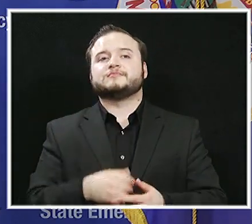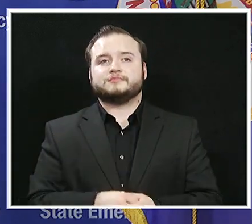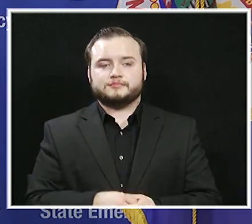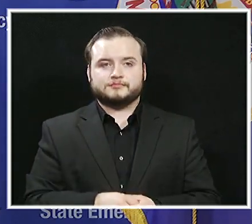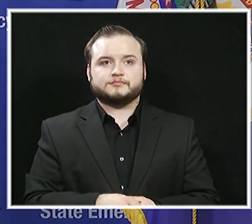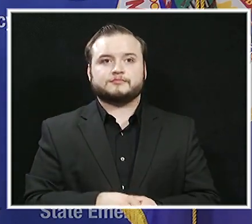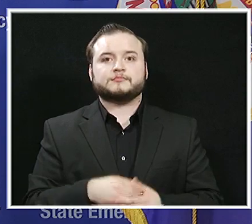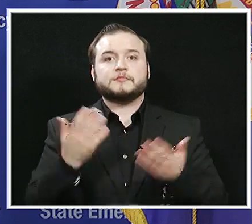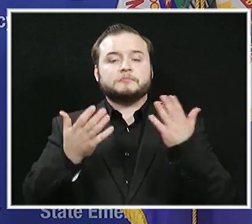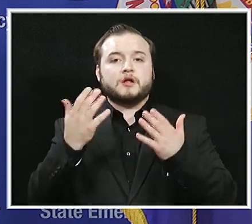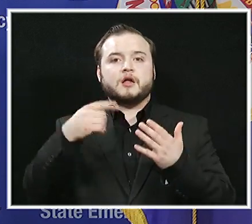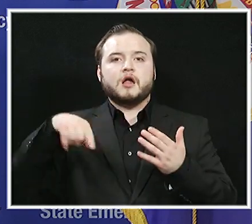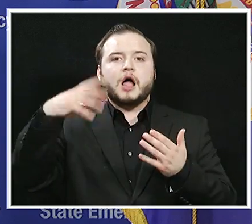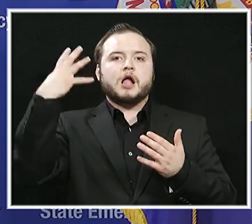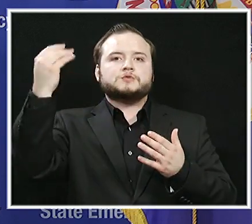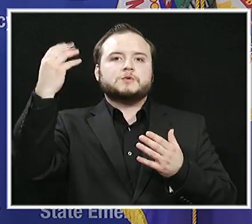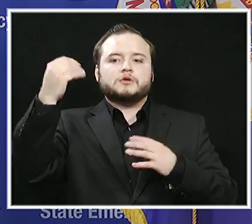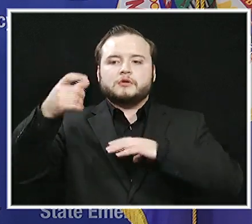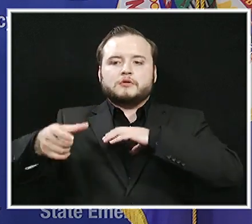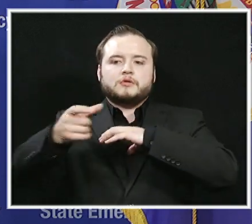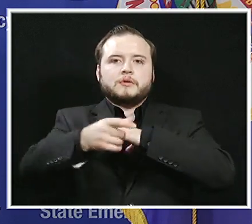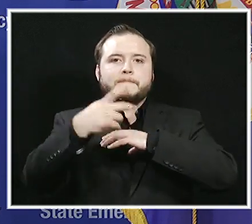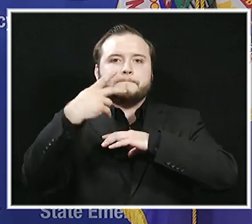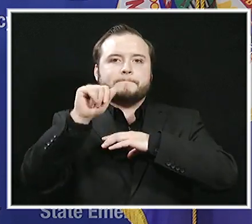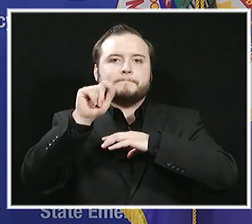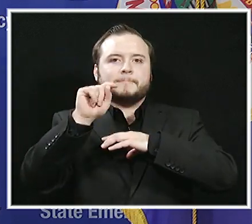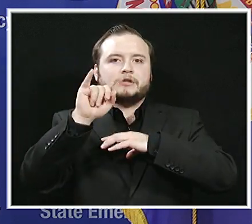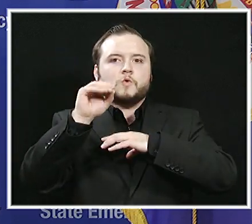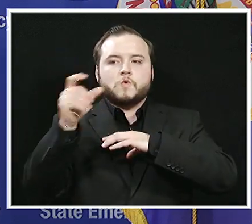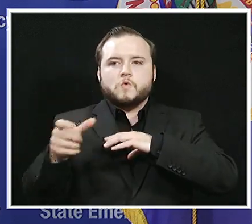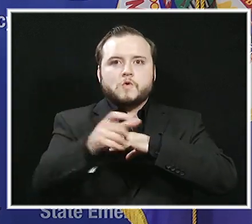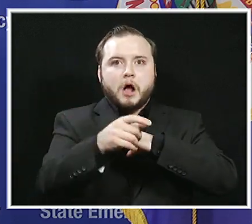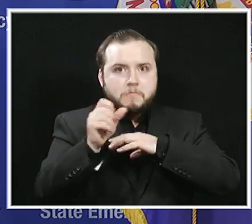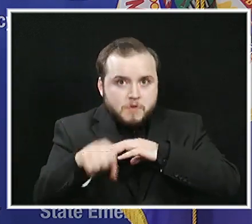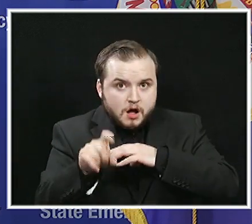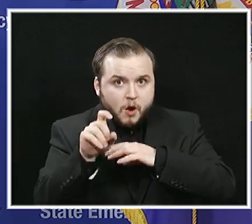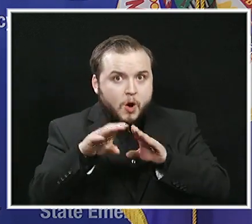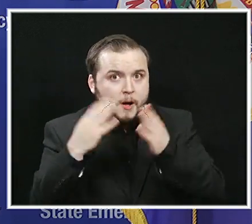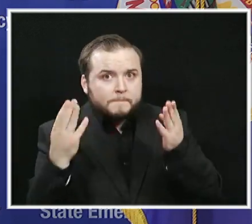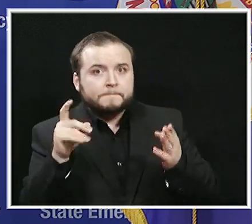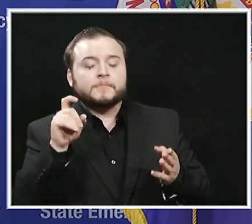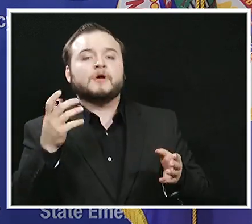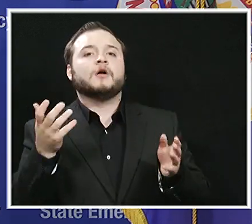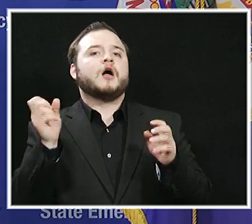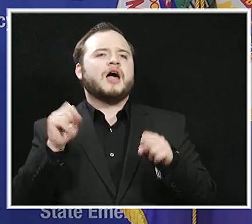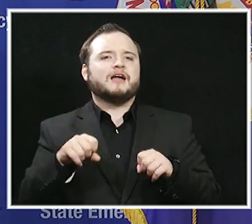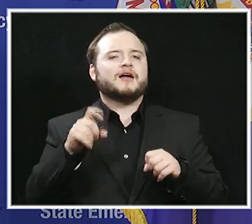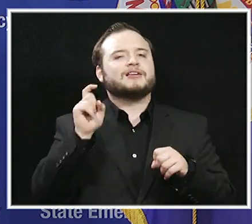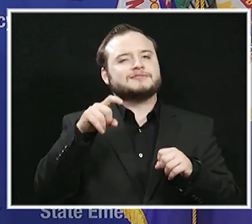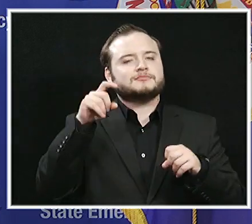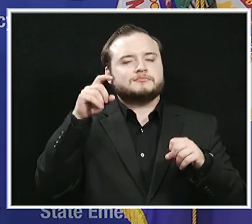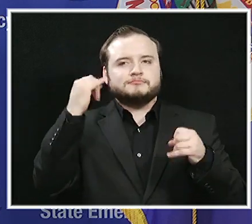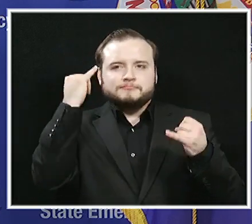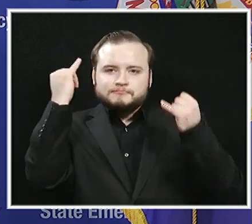I'm not saying she's going to be open on the 18th but I'm not saying there's not a way to think about patios or ways to do this. I think Bruce's analogy is we're